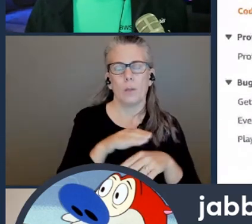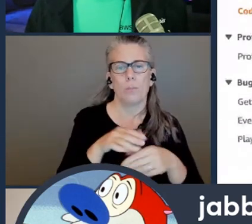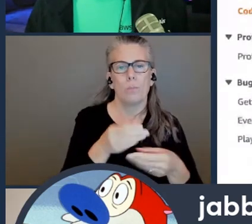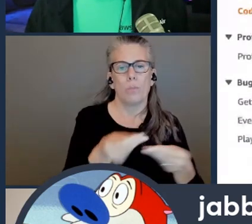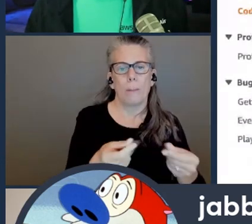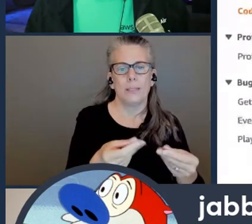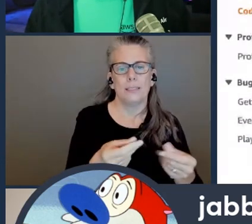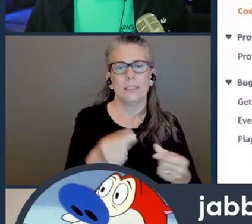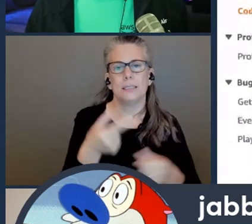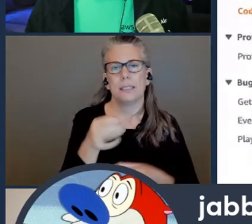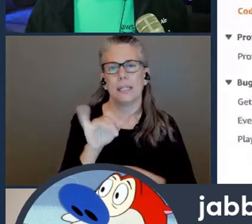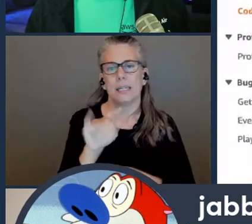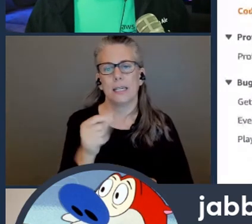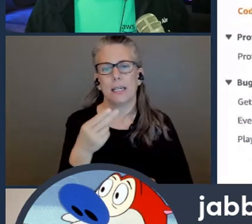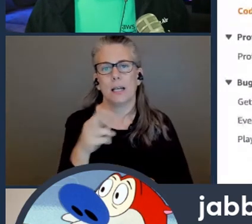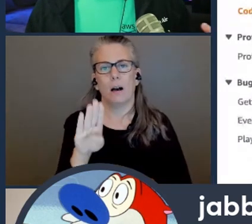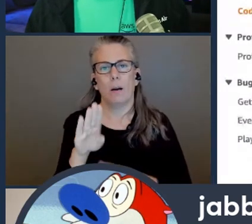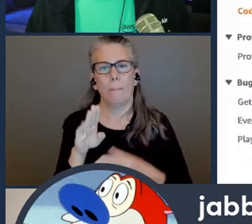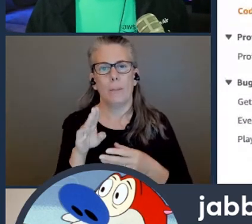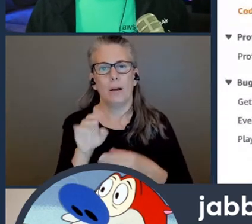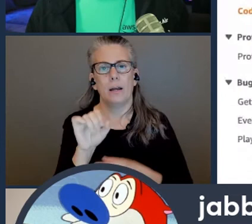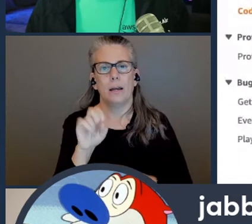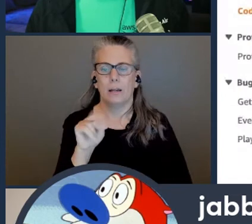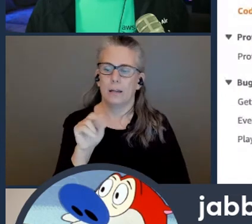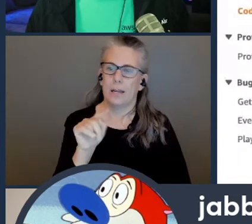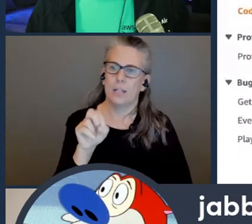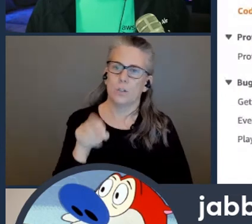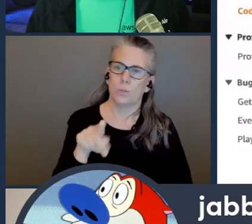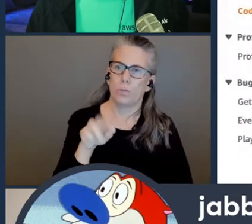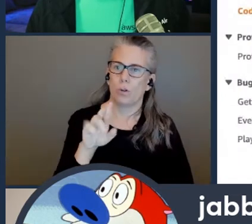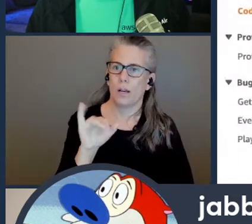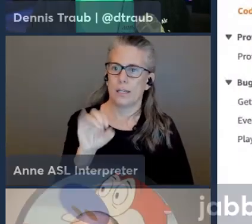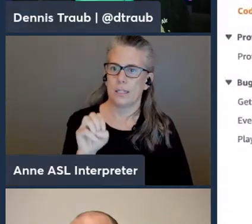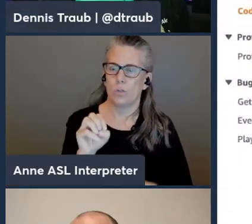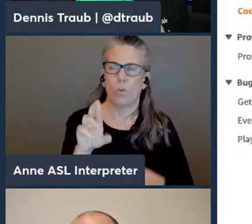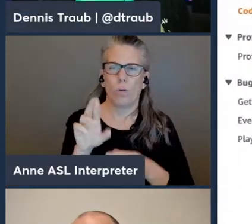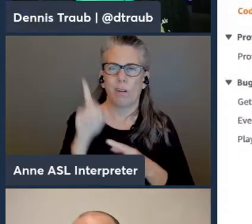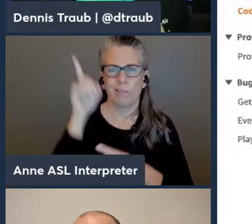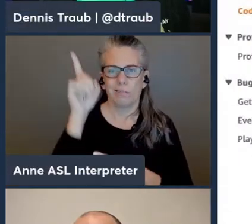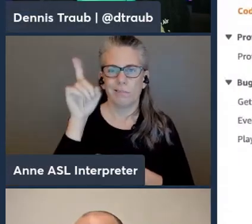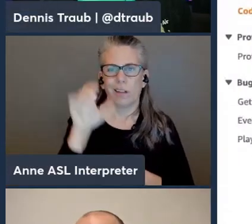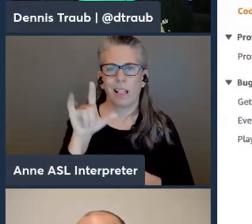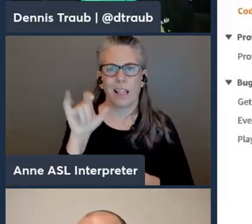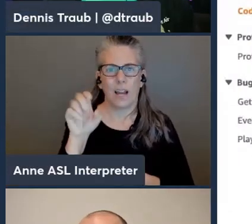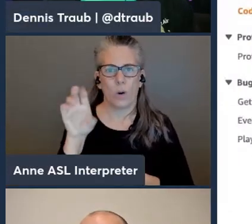Or is it just for basically reposit things posted in the cloud? Yeah. We support GitHub Enterprise.